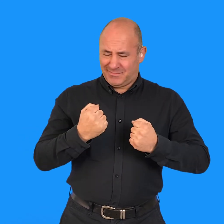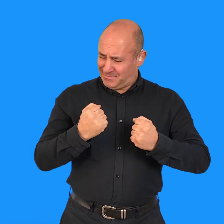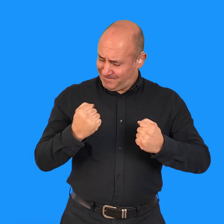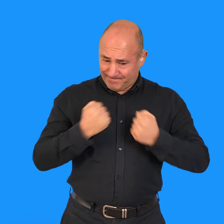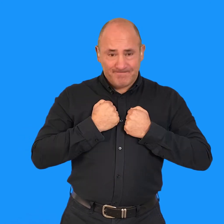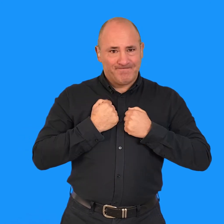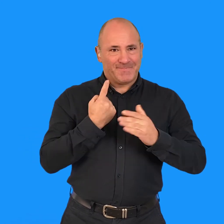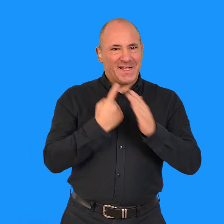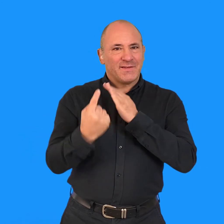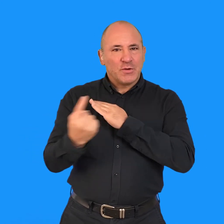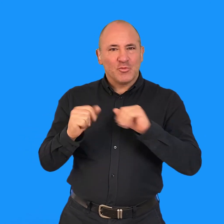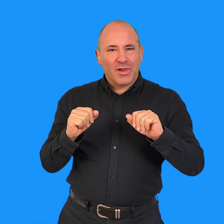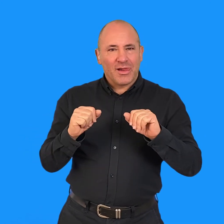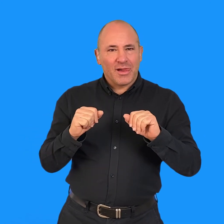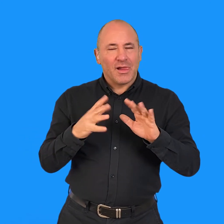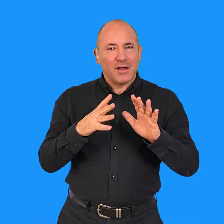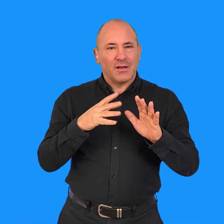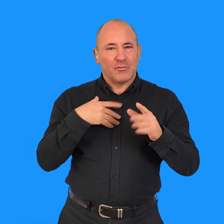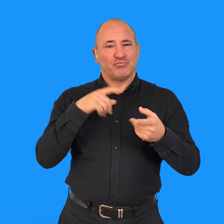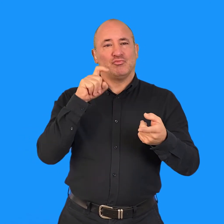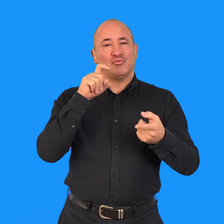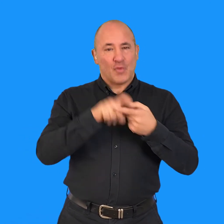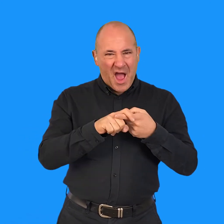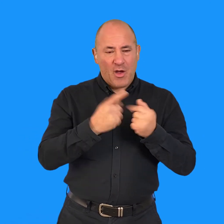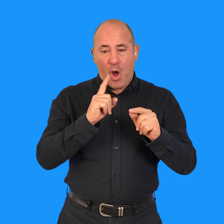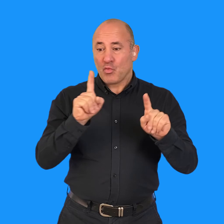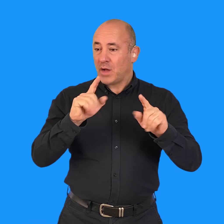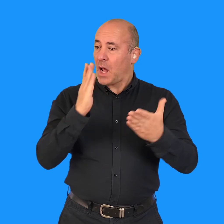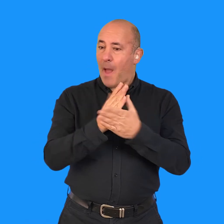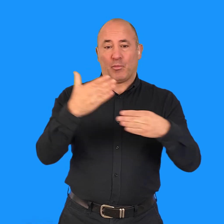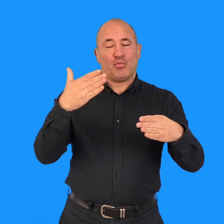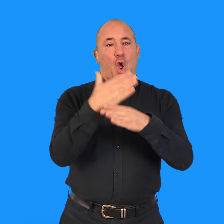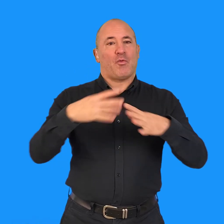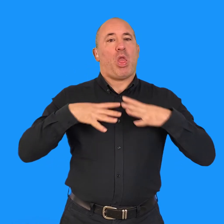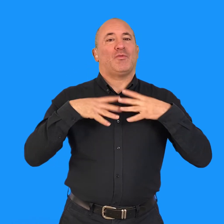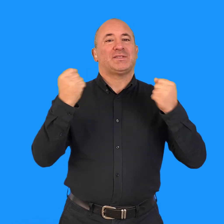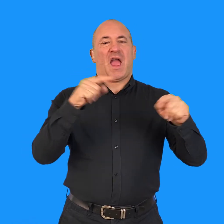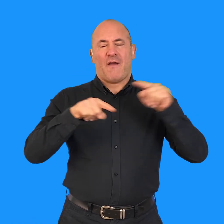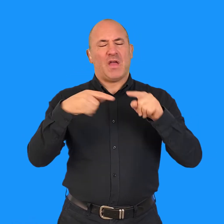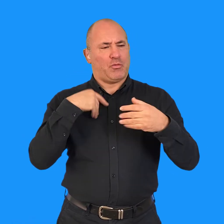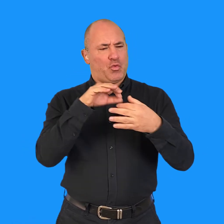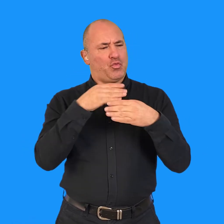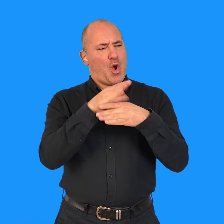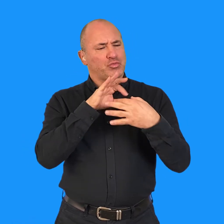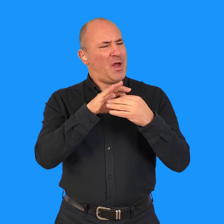that we have are so individual, and they really rely on working practices and how you work together.